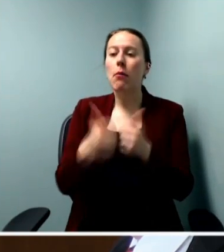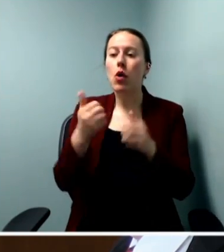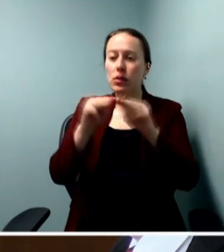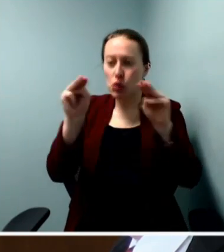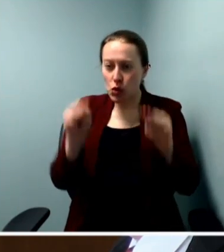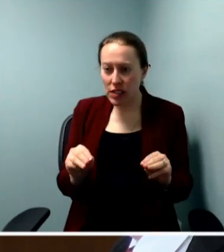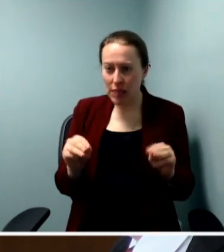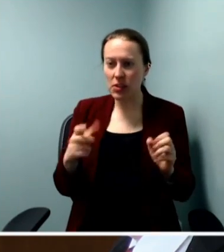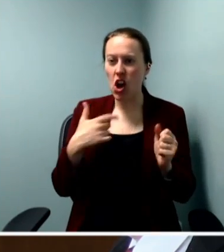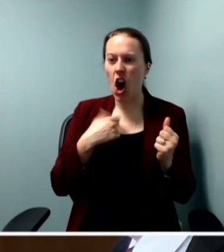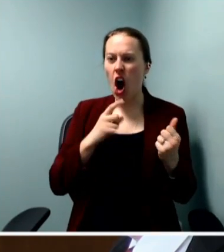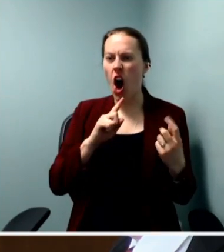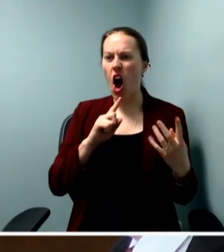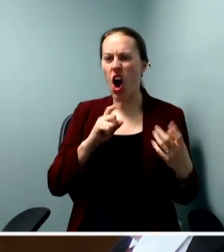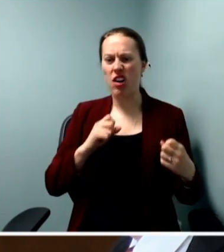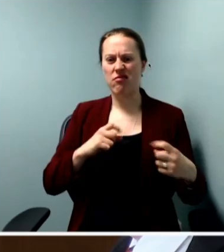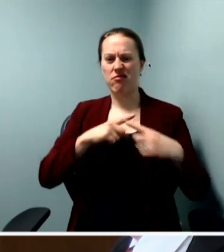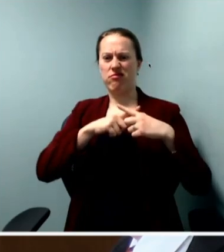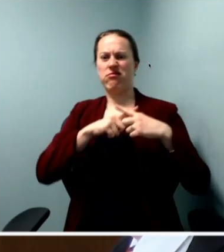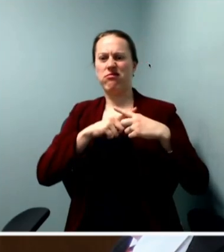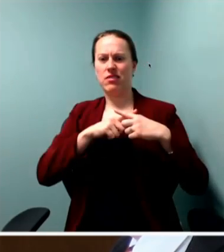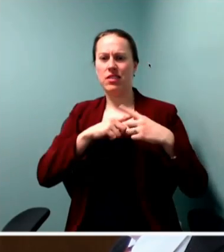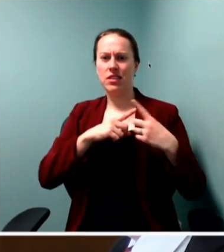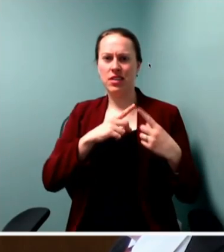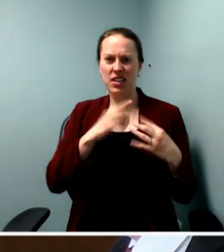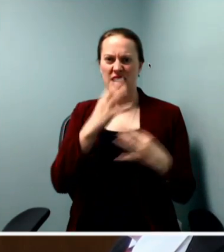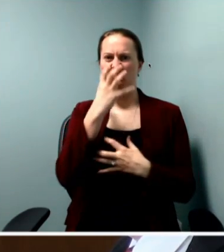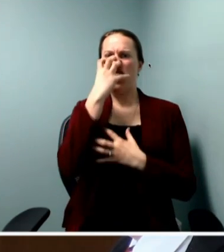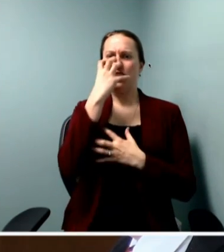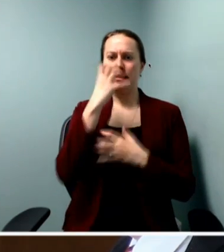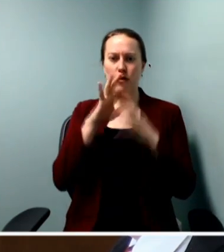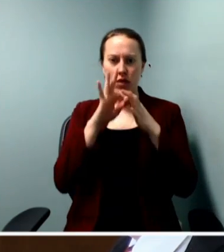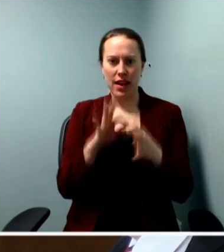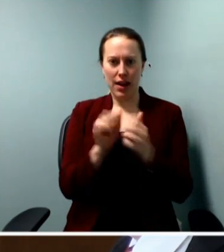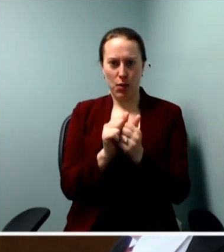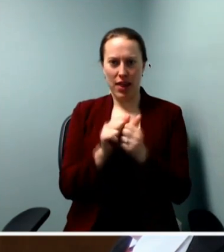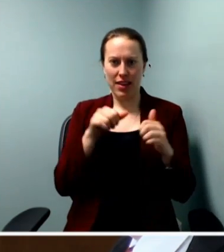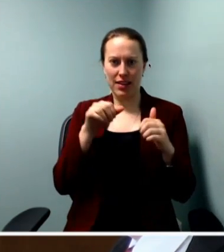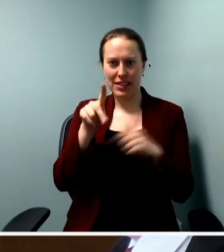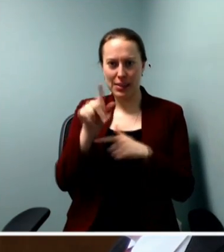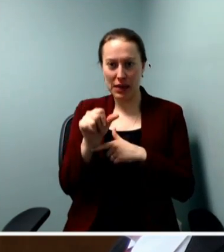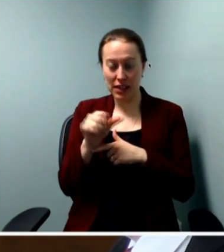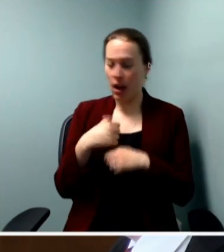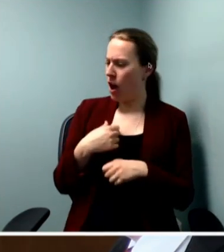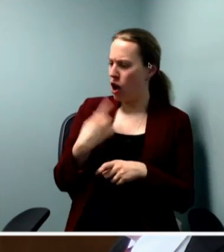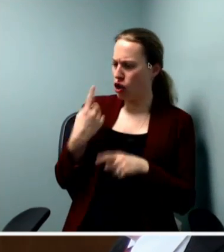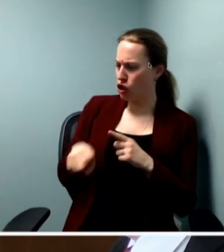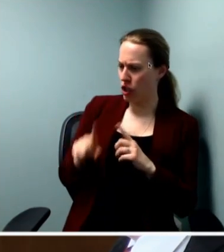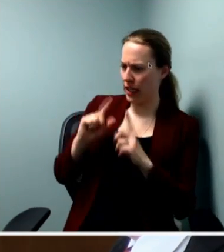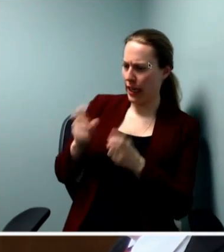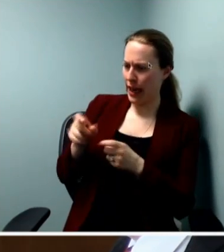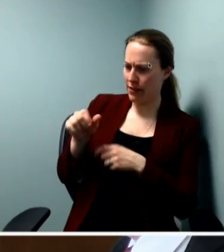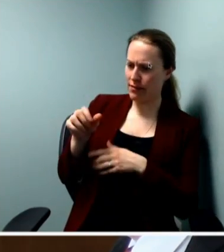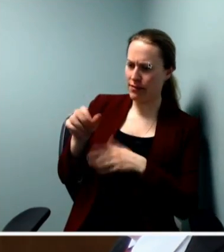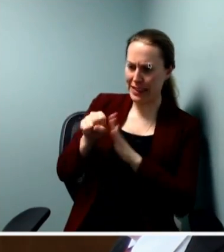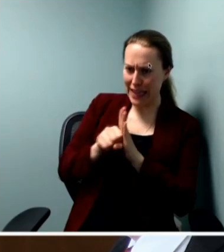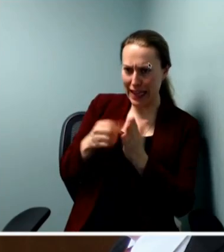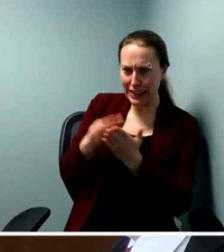and should not receive federal dollars. They should not receive state dollars. They should not receive money from NIFA or the Vermont Arts Council.